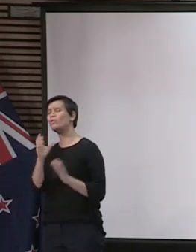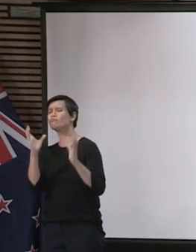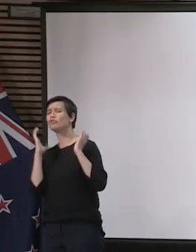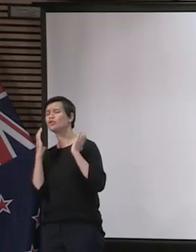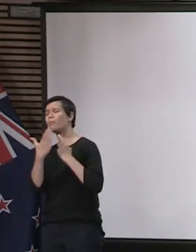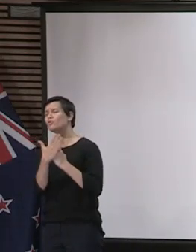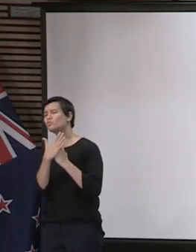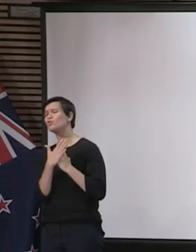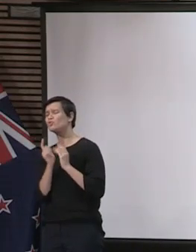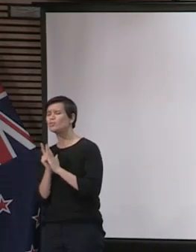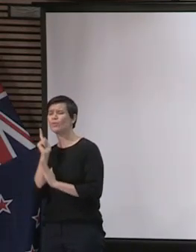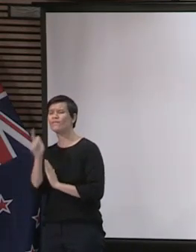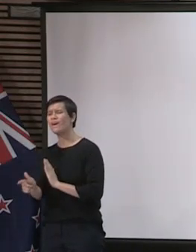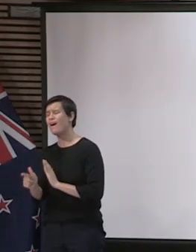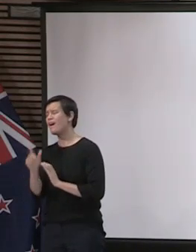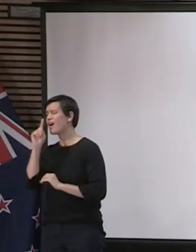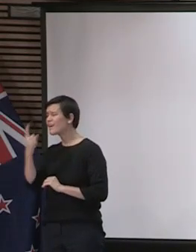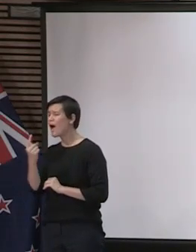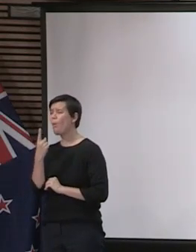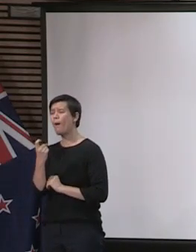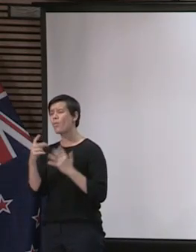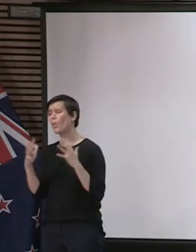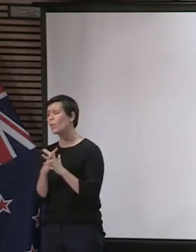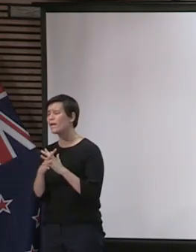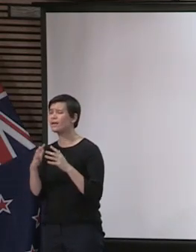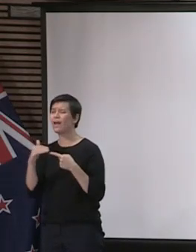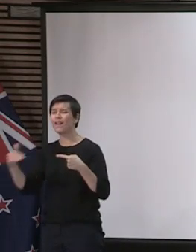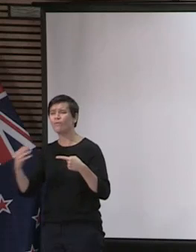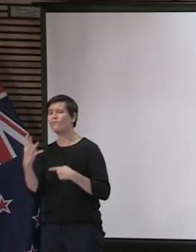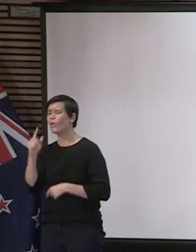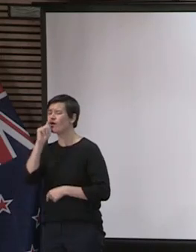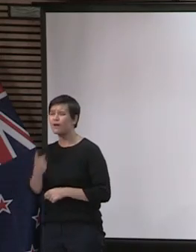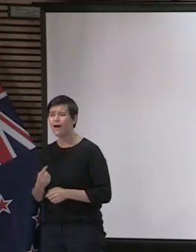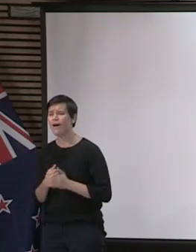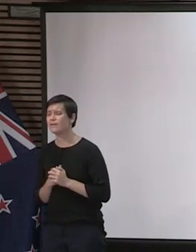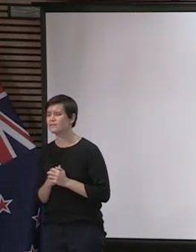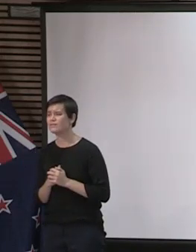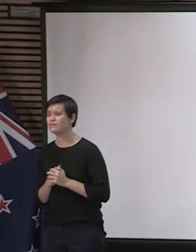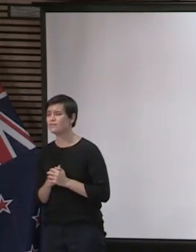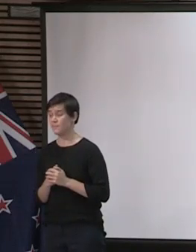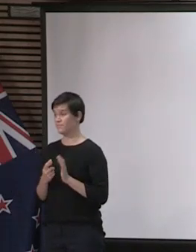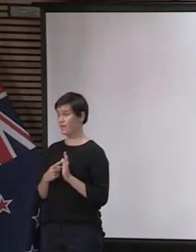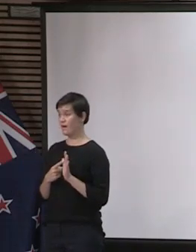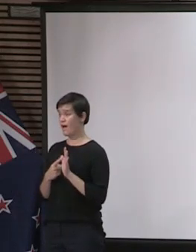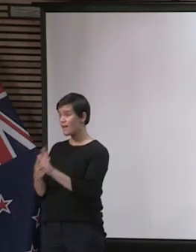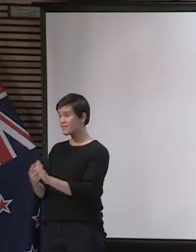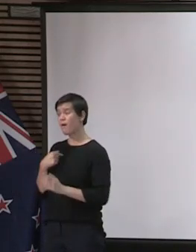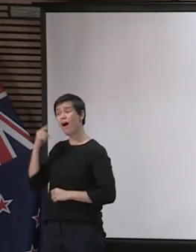are pushing them that extra week, pushing them to come to the drink of lockdown? How concerned are you that people